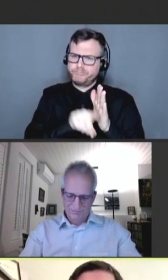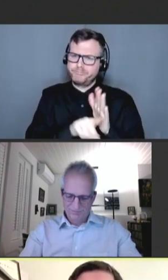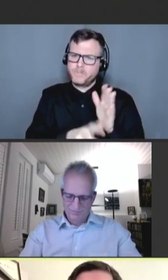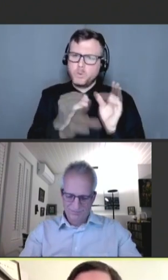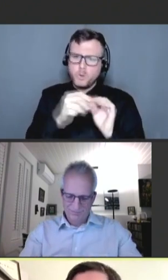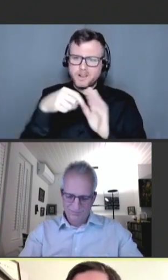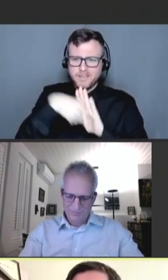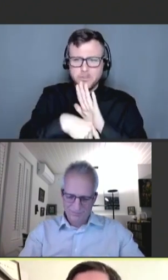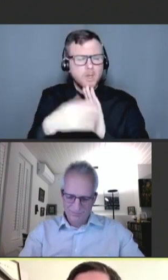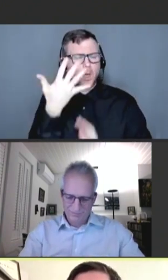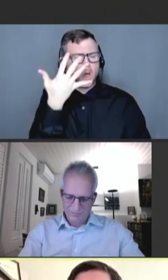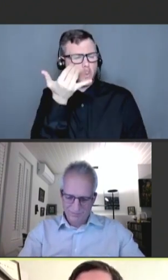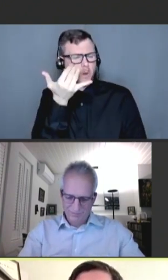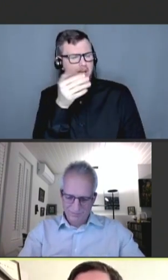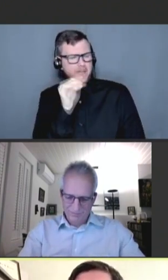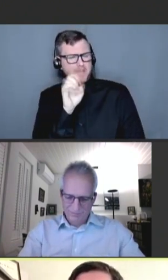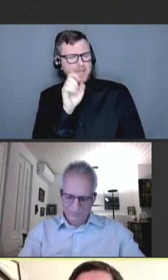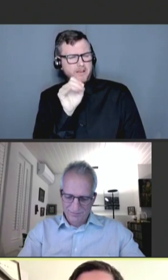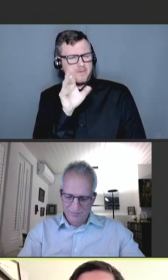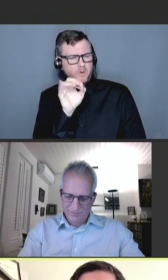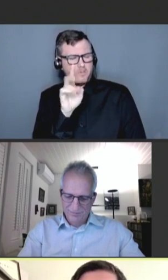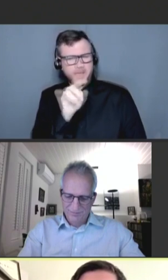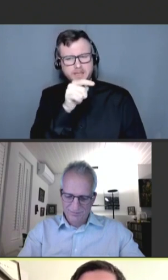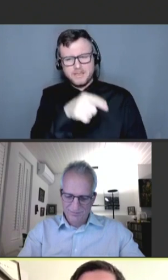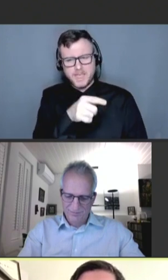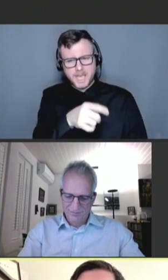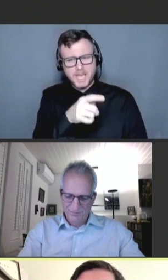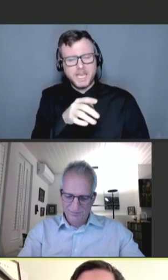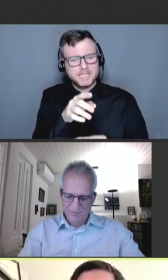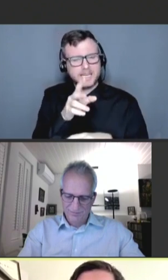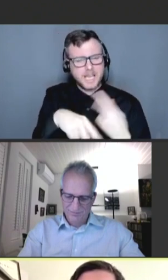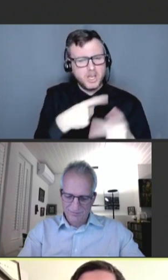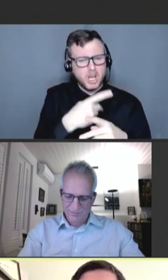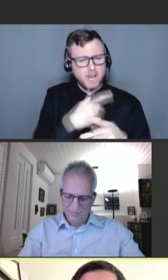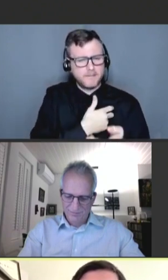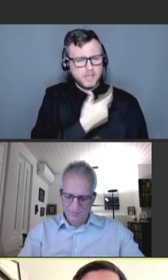understand why a metabolically active drug like metformin would reduce the risk of Long-COVID,